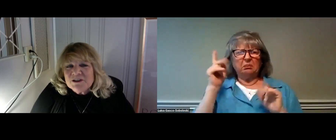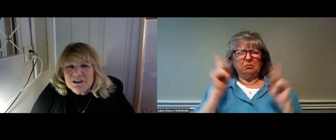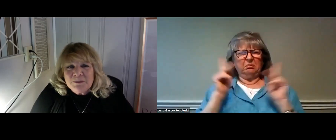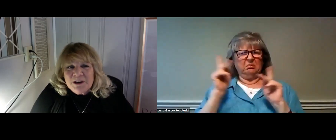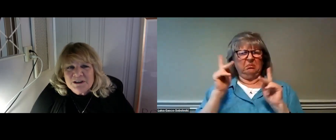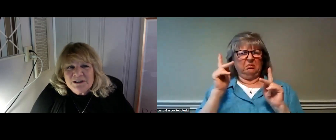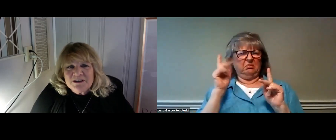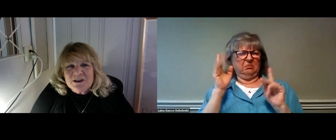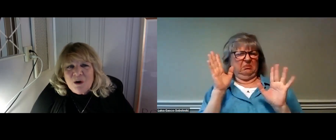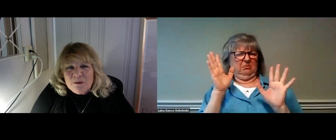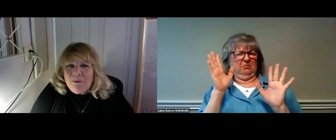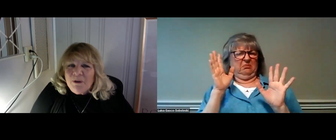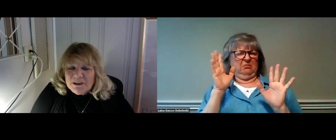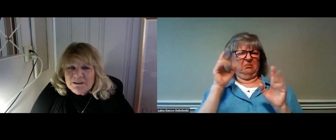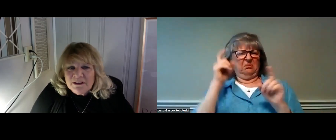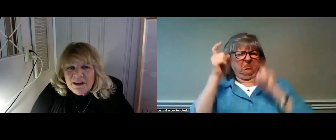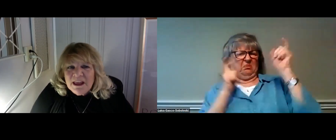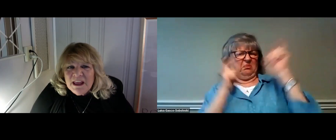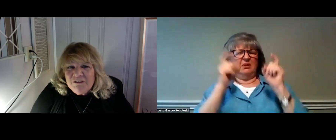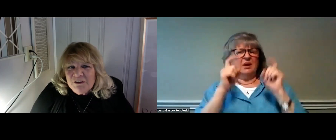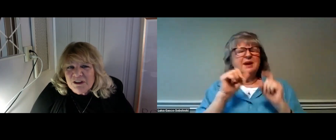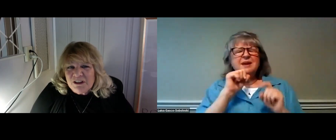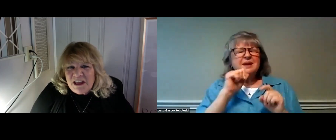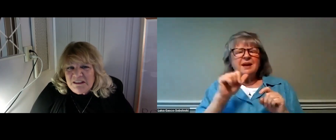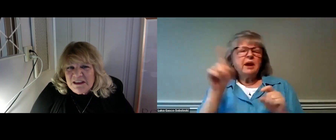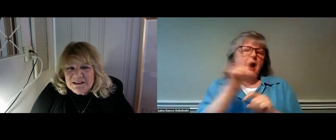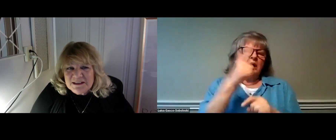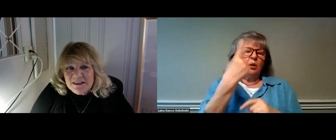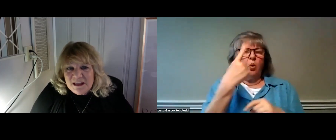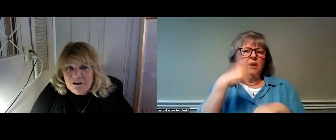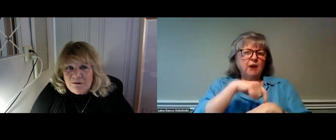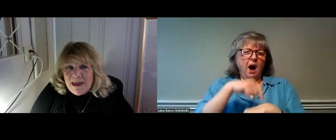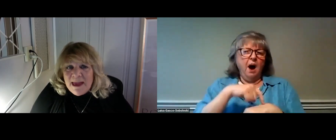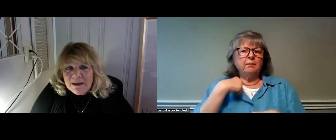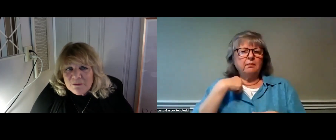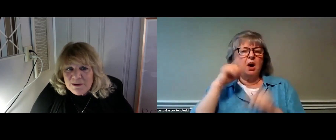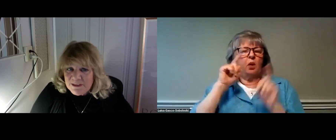expression is so important, if you look like this, they think you're mad, we think